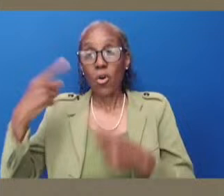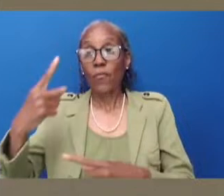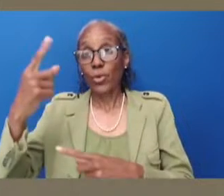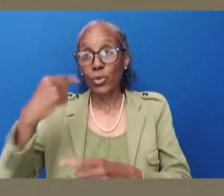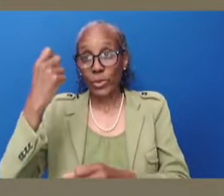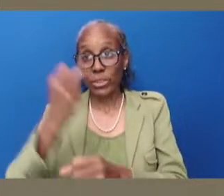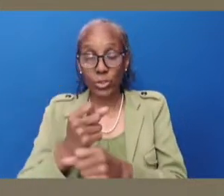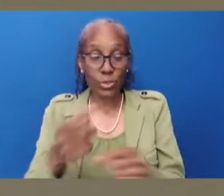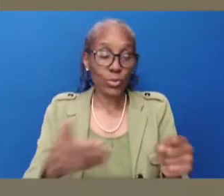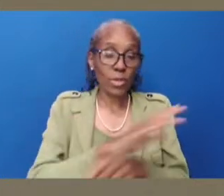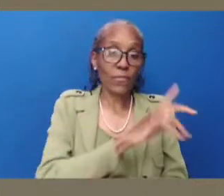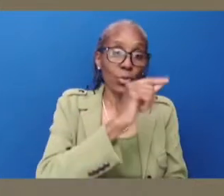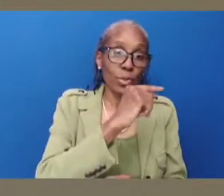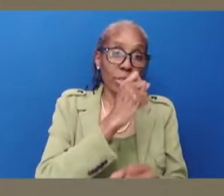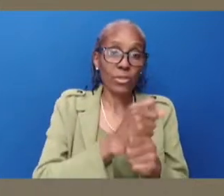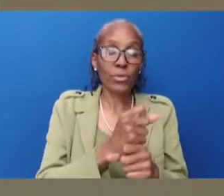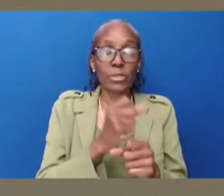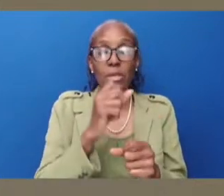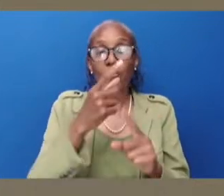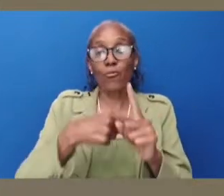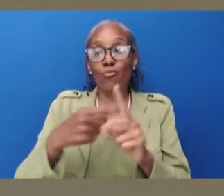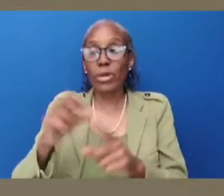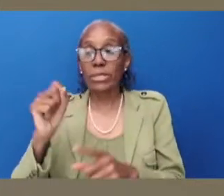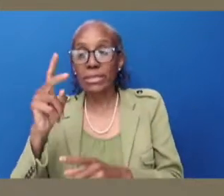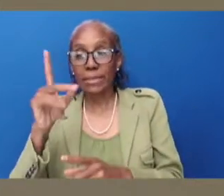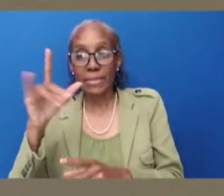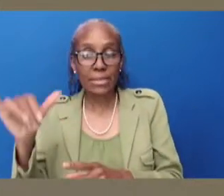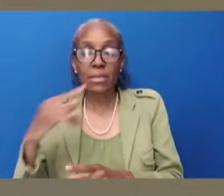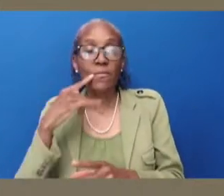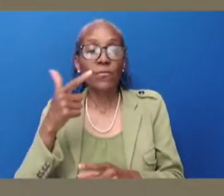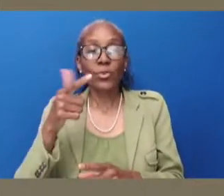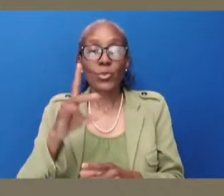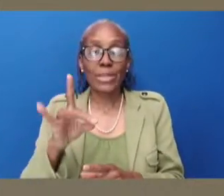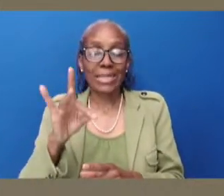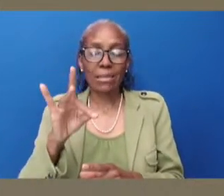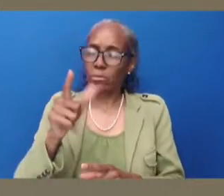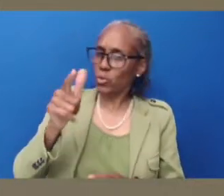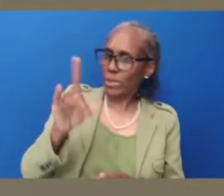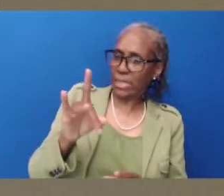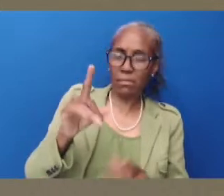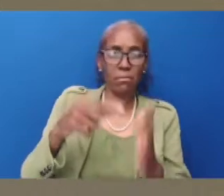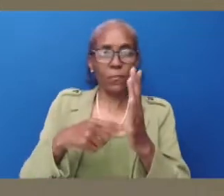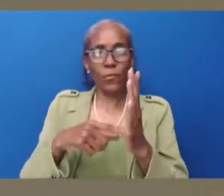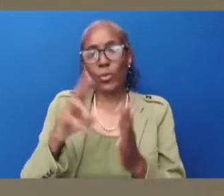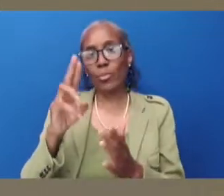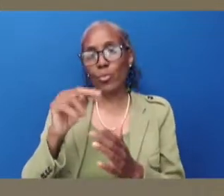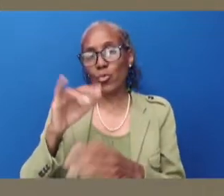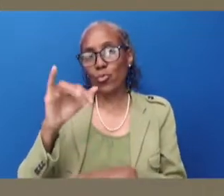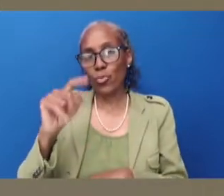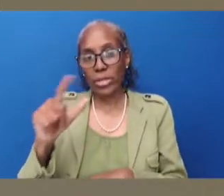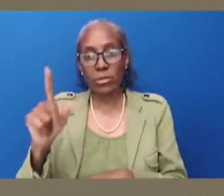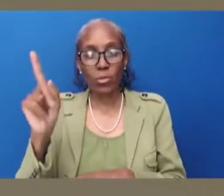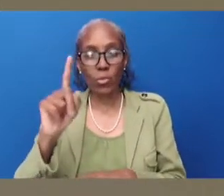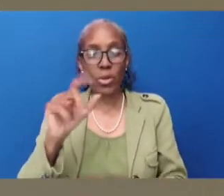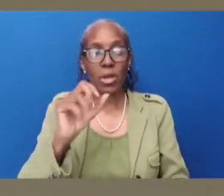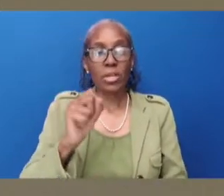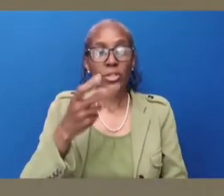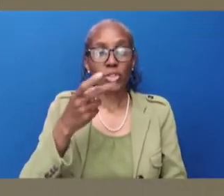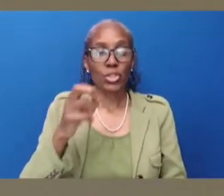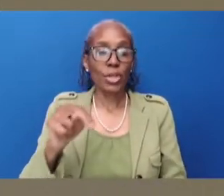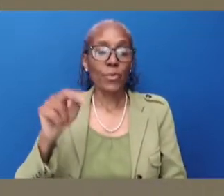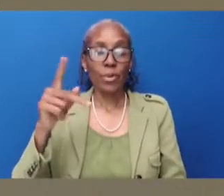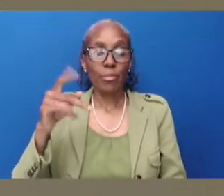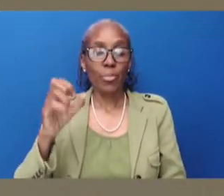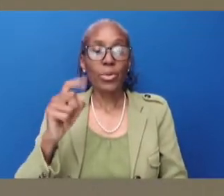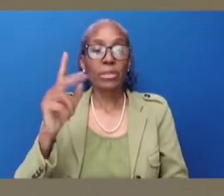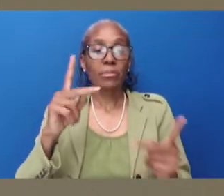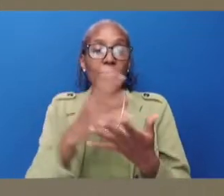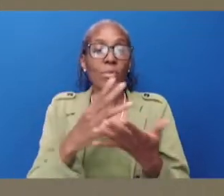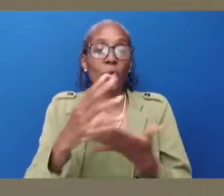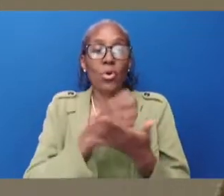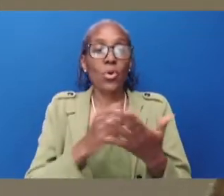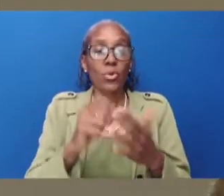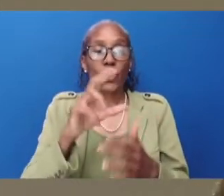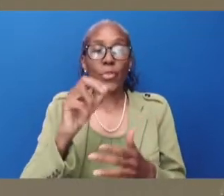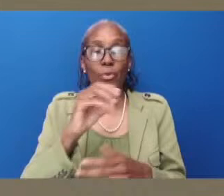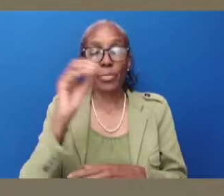OVER A 20-YEAR PERIOD TO COVER